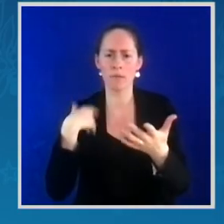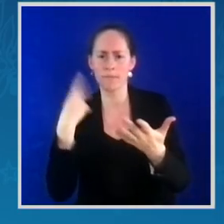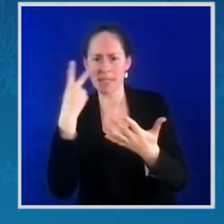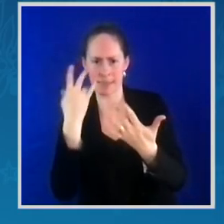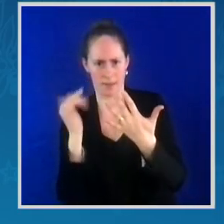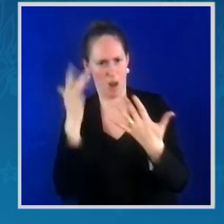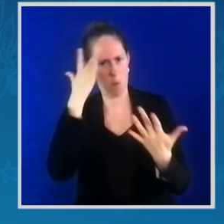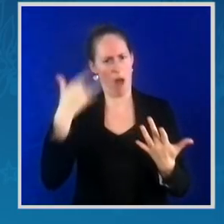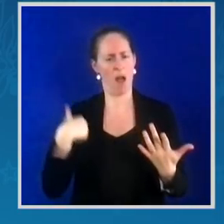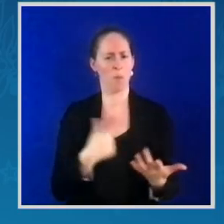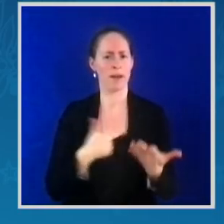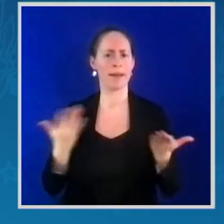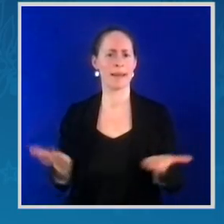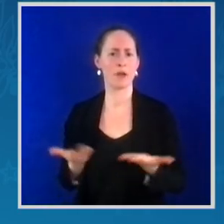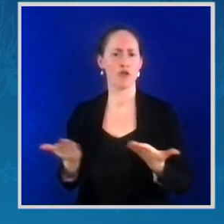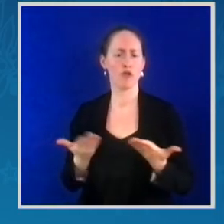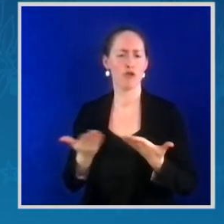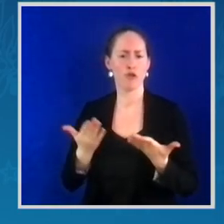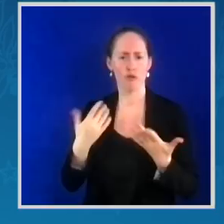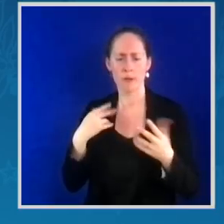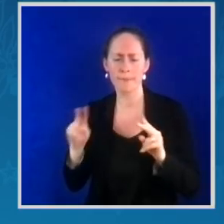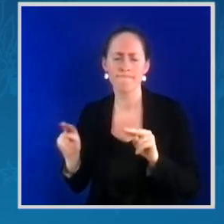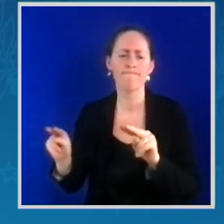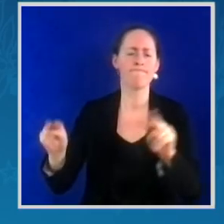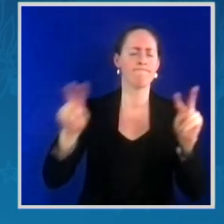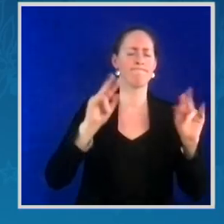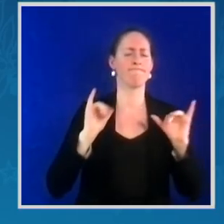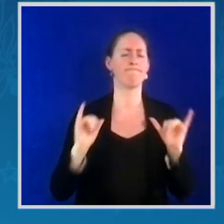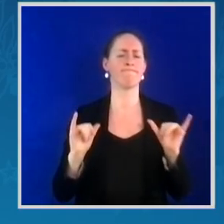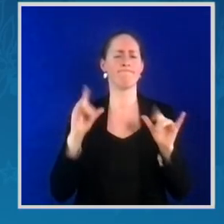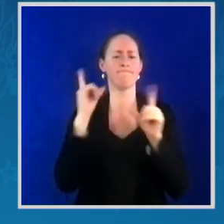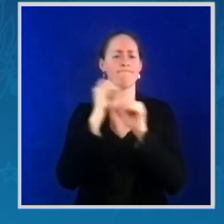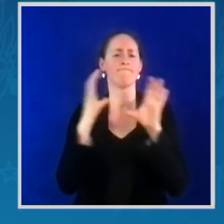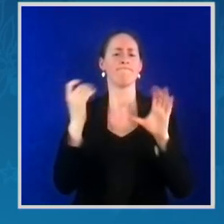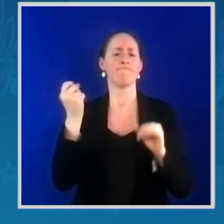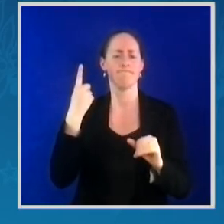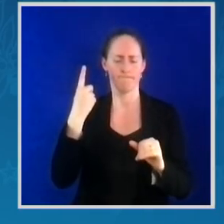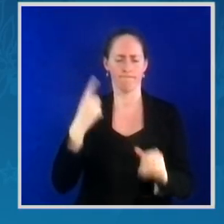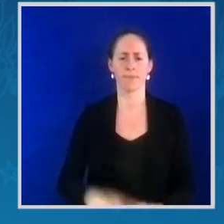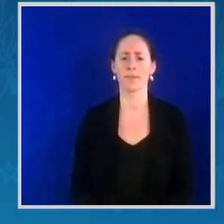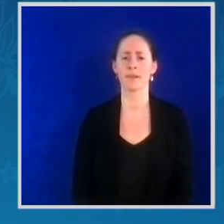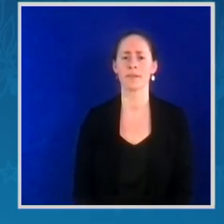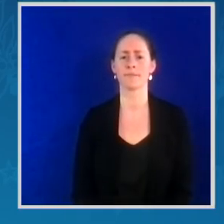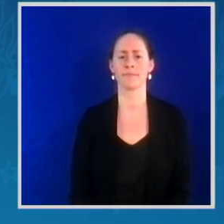and the work that we have been doing for the last couple of months. But we also must, of course, tackle the issues